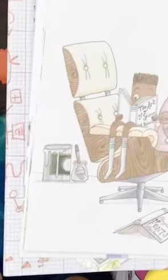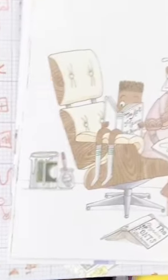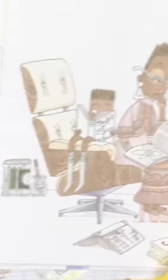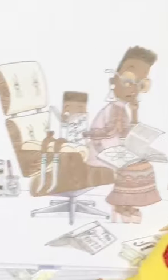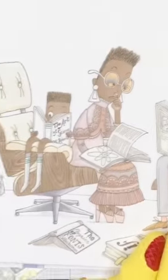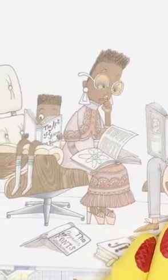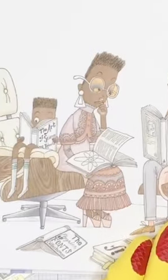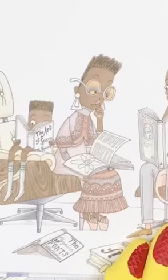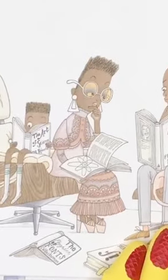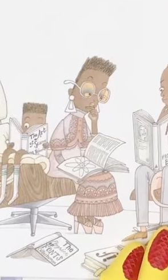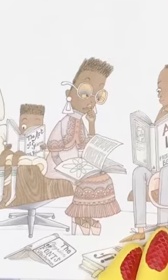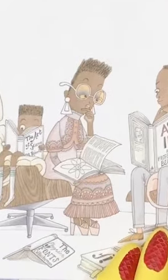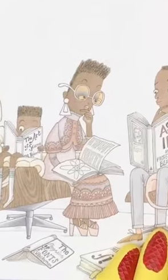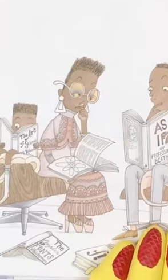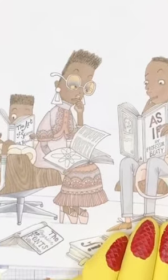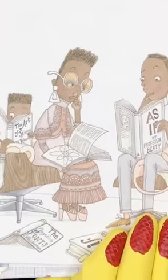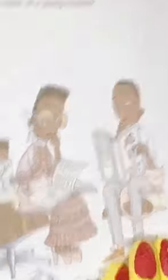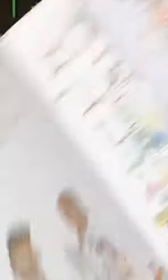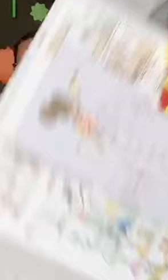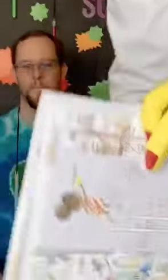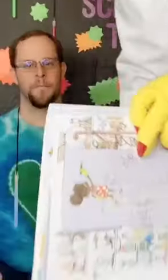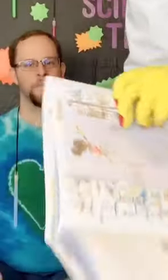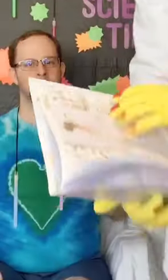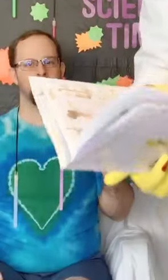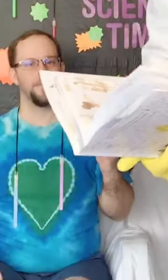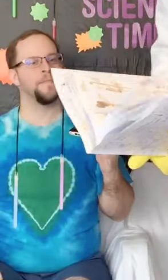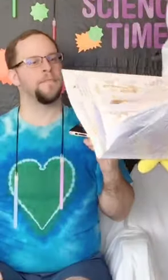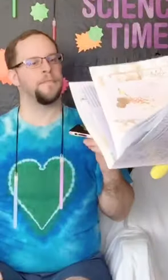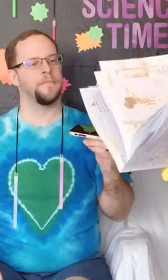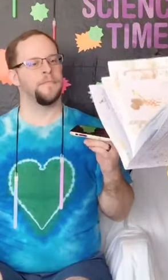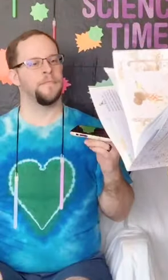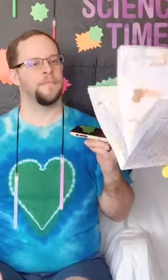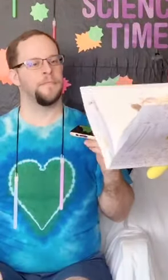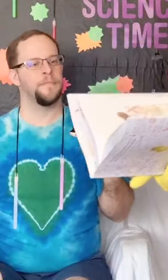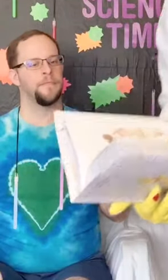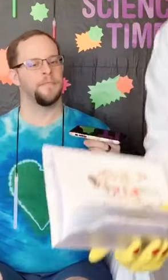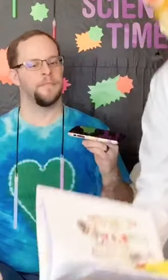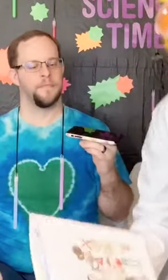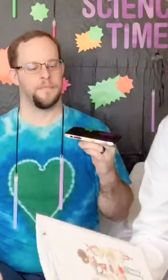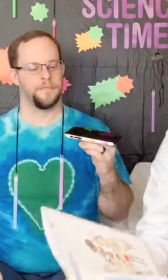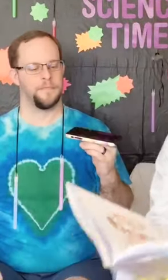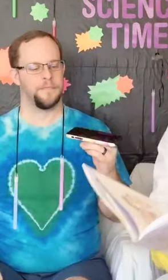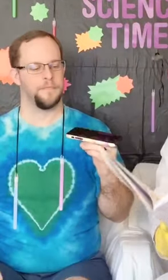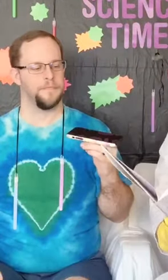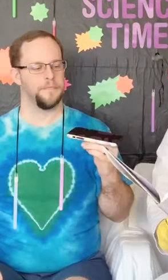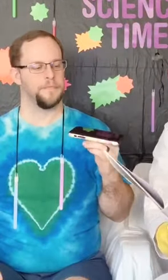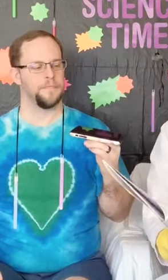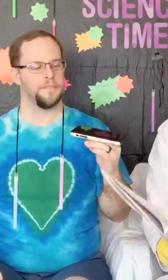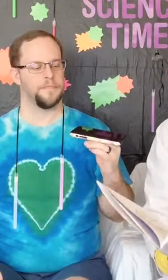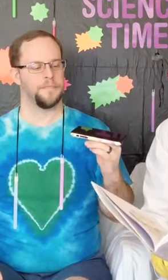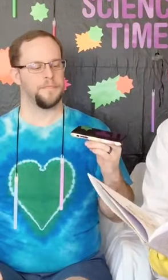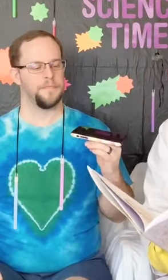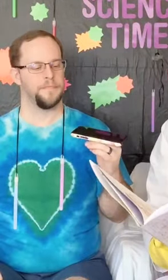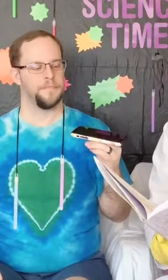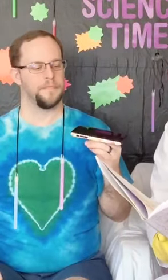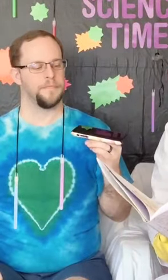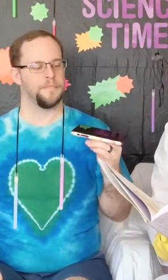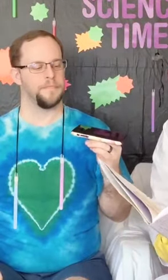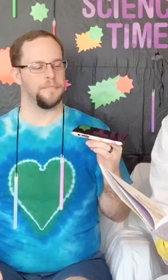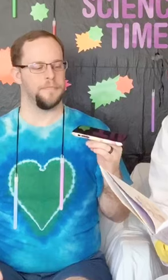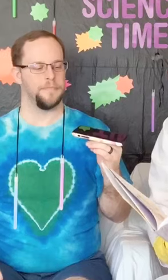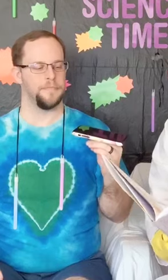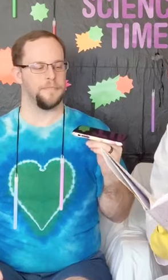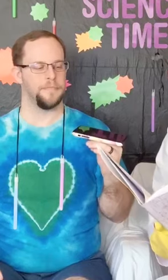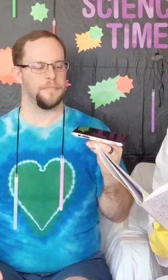And there's her family helping her out. And as for that smell, what can Ada Twist